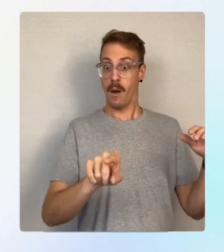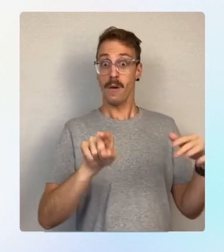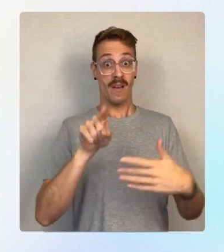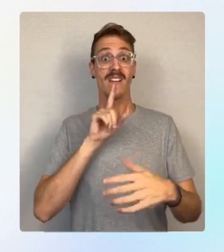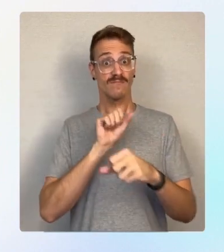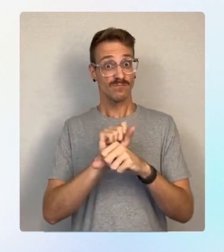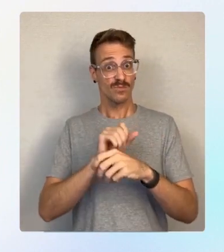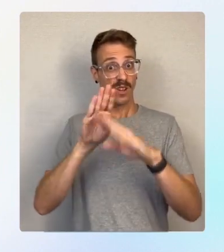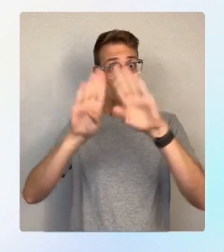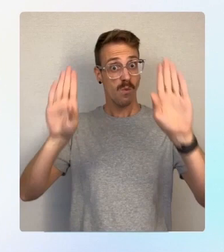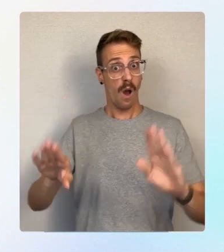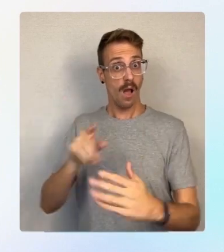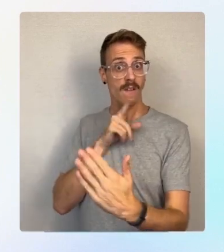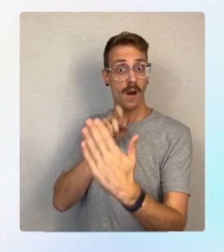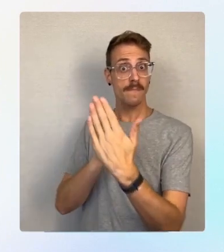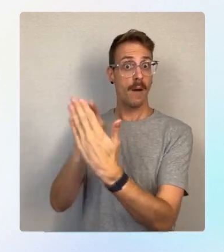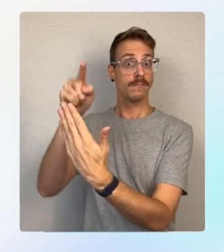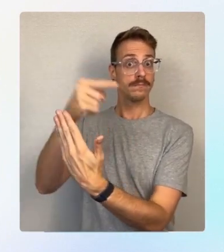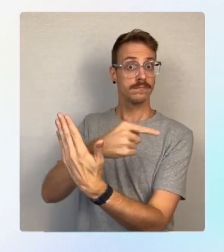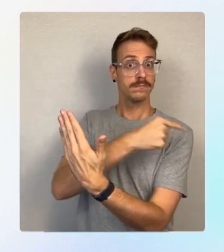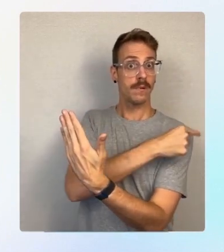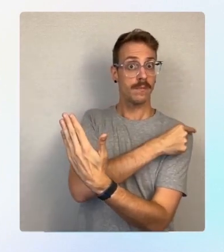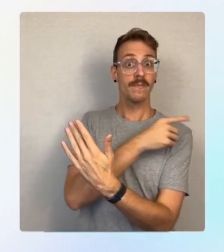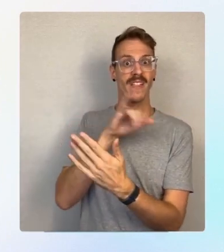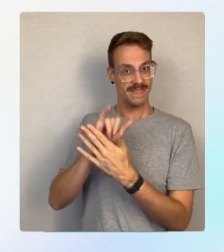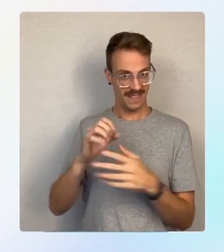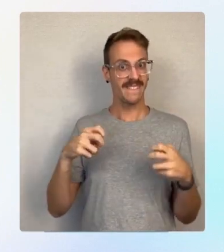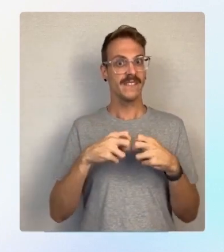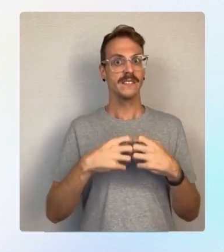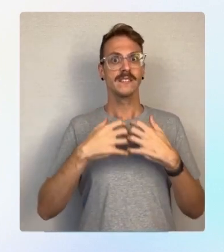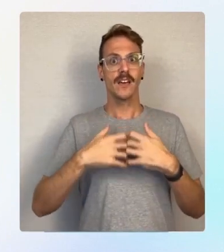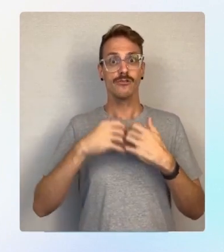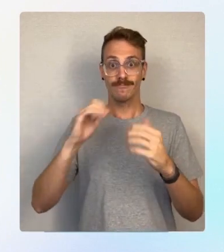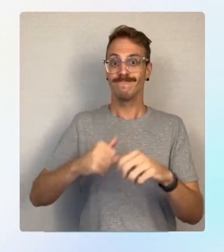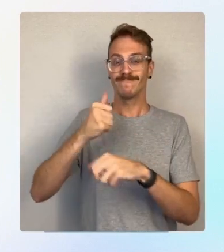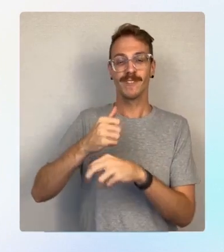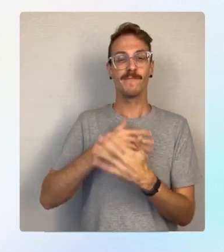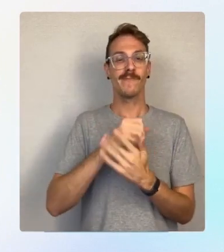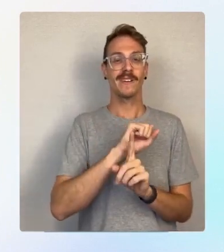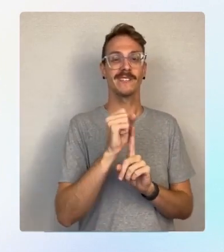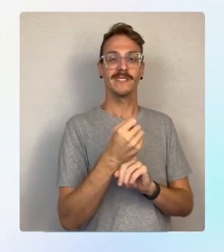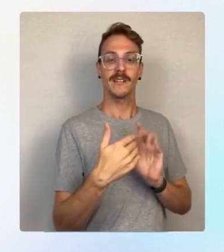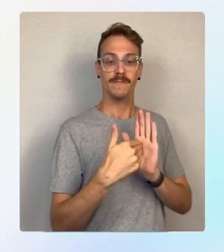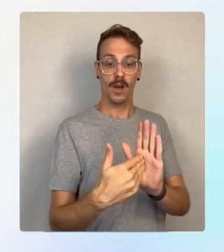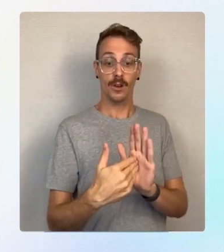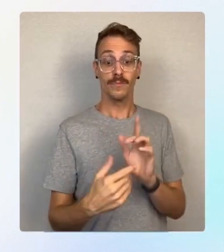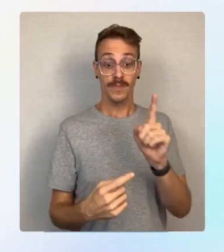That's the physics engine at work, enabled by the Scene Model. And that multi-tool's ray hitting the wall,